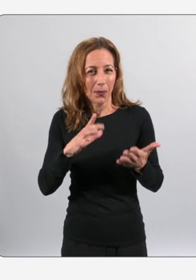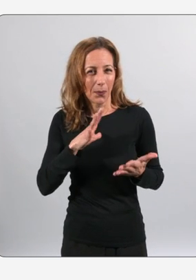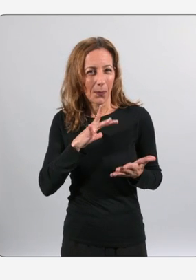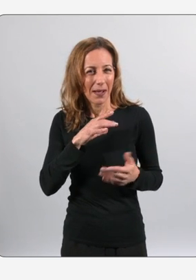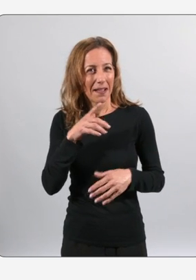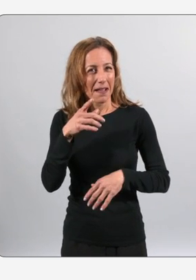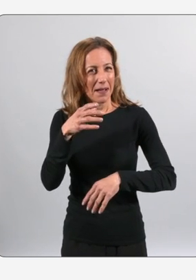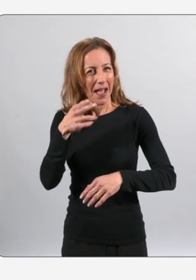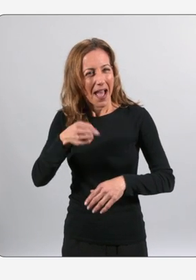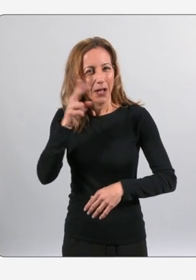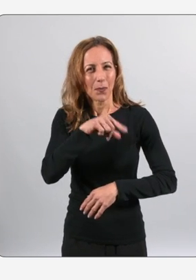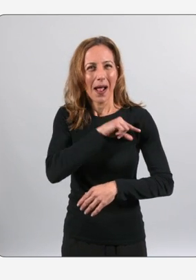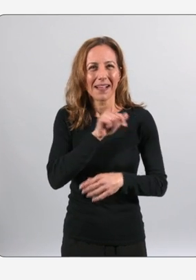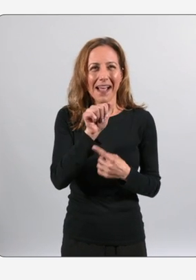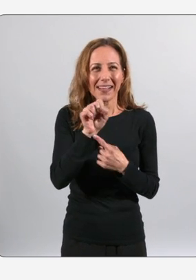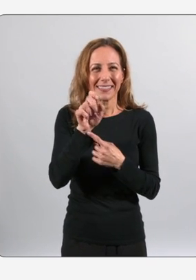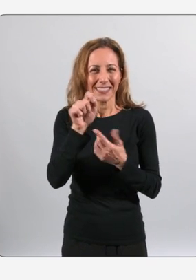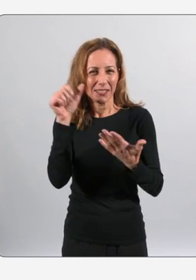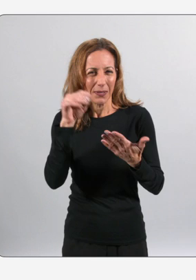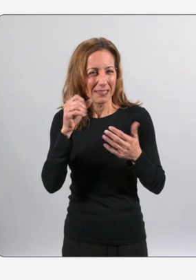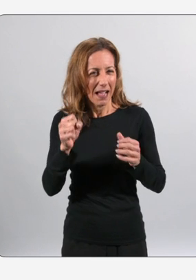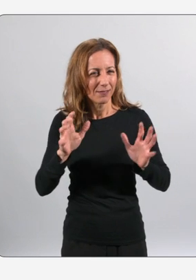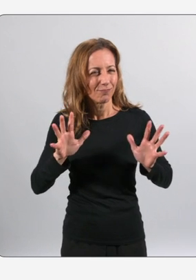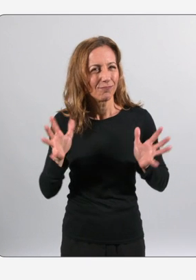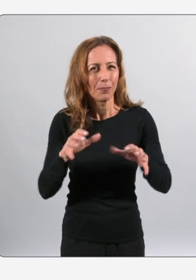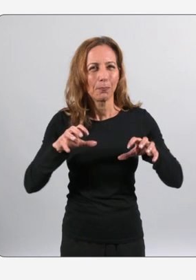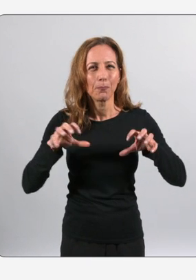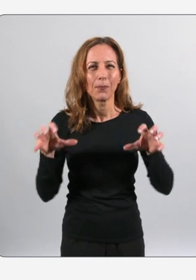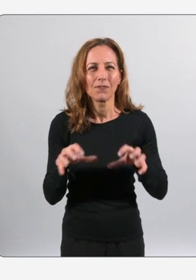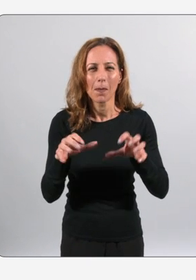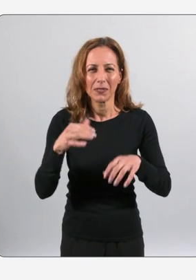drive create high quality assets that drive performance for you.